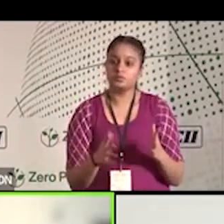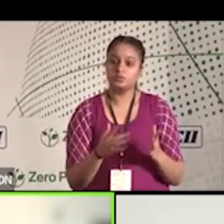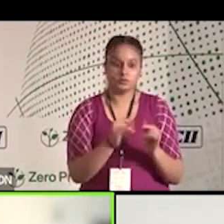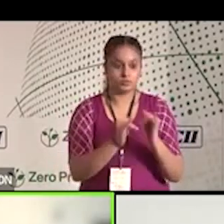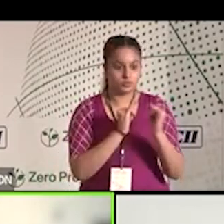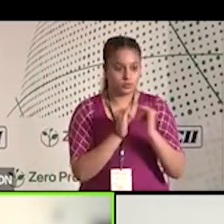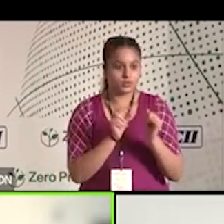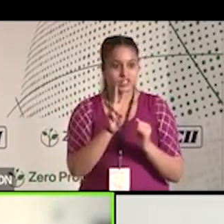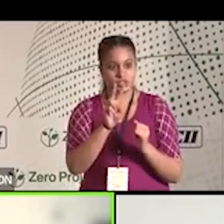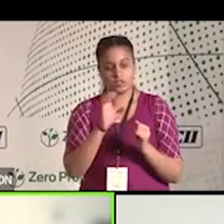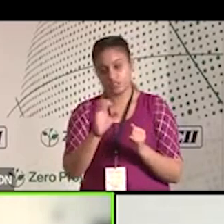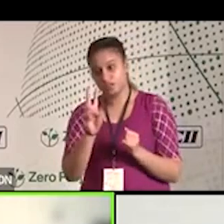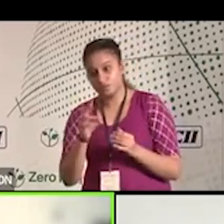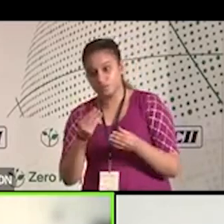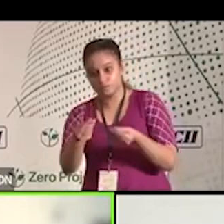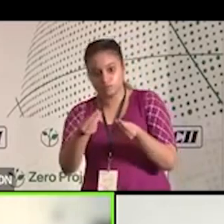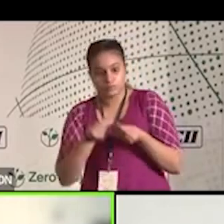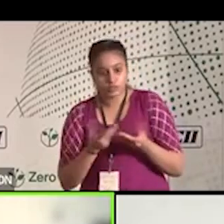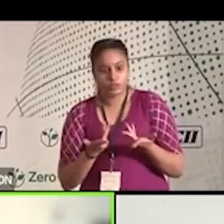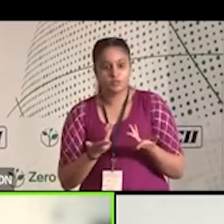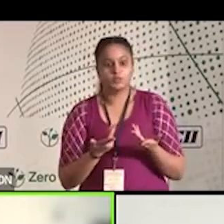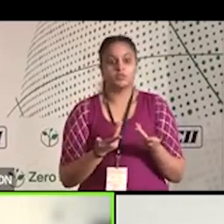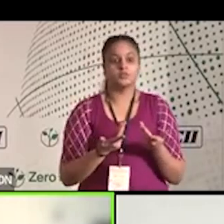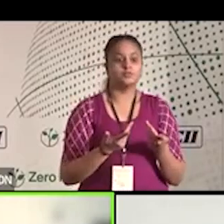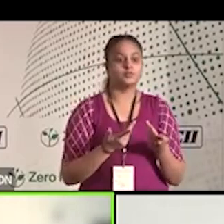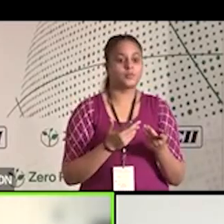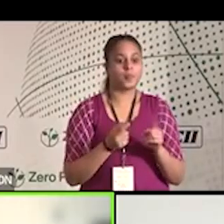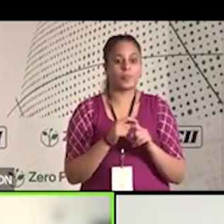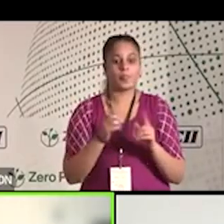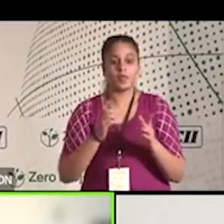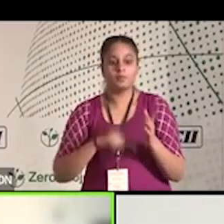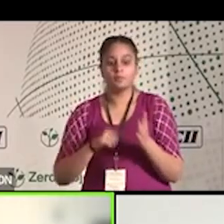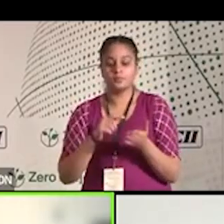and and there's no particular drive. There's the particular,